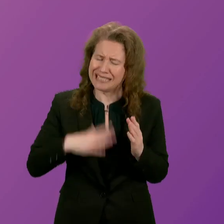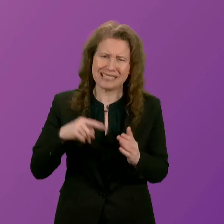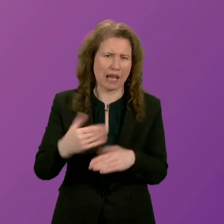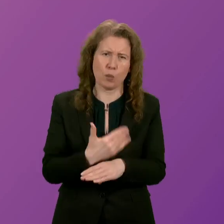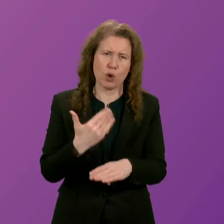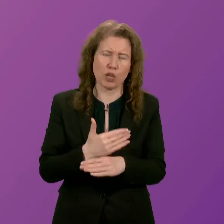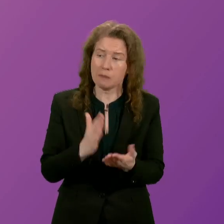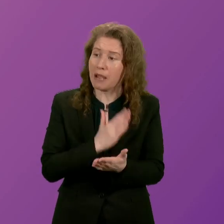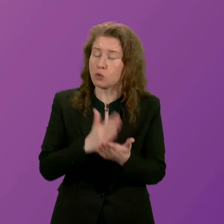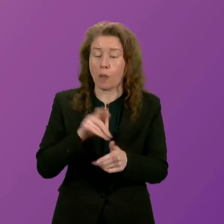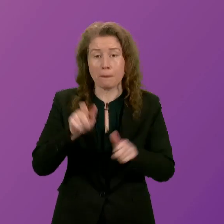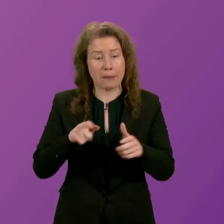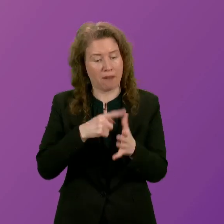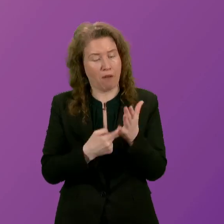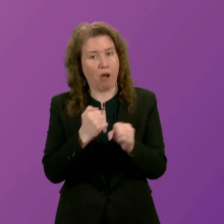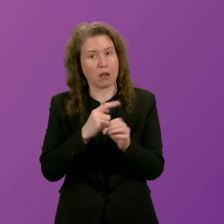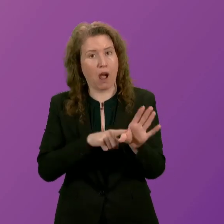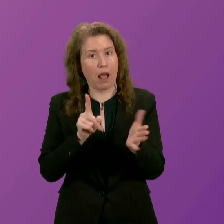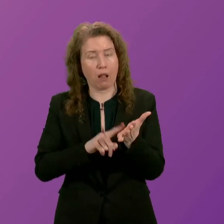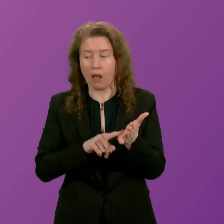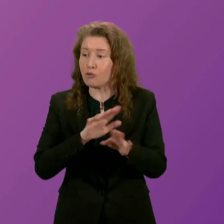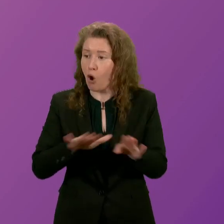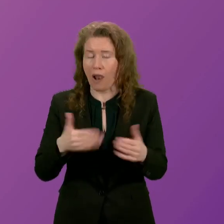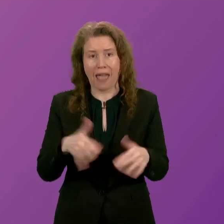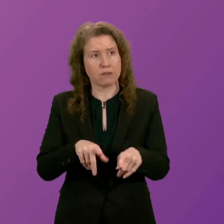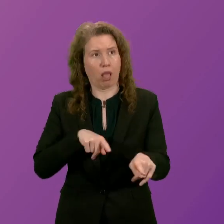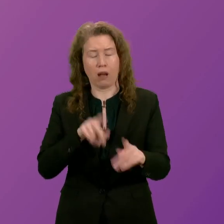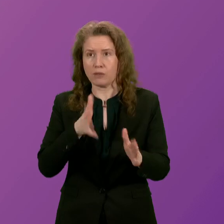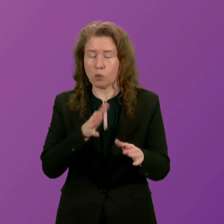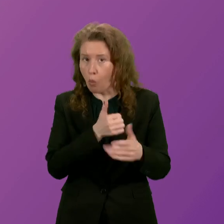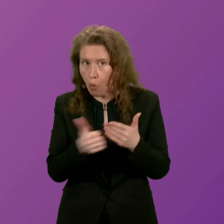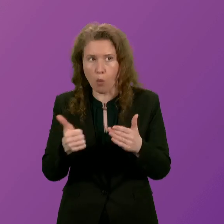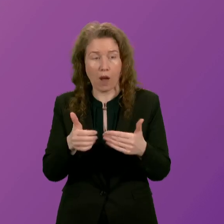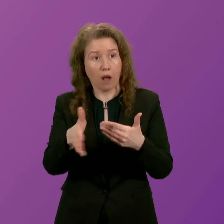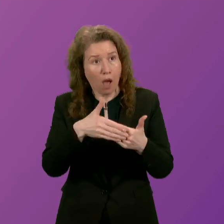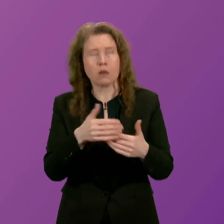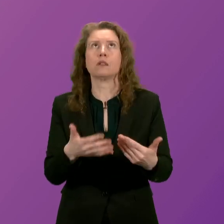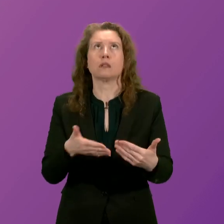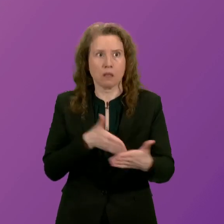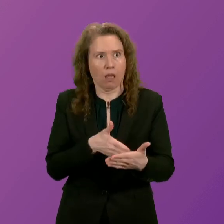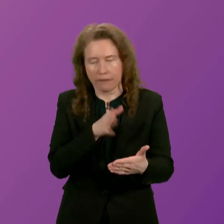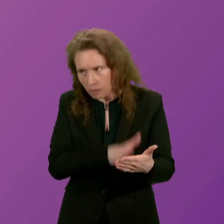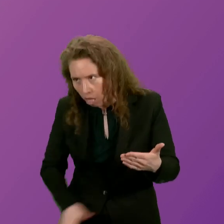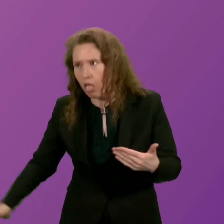to ensure that the people of Argyll are not disadvantaged by the continual closure of the A83?